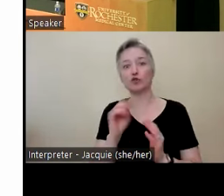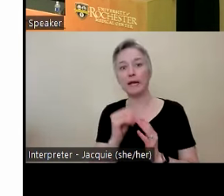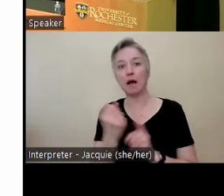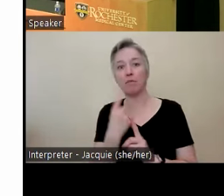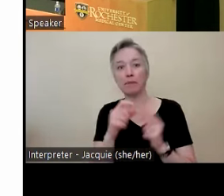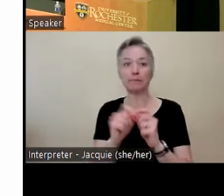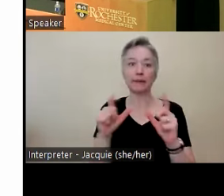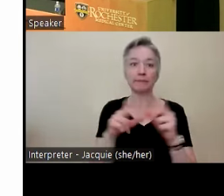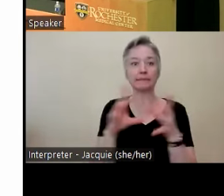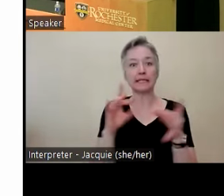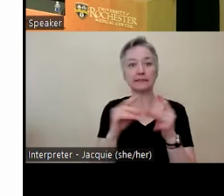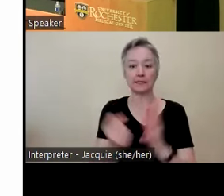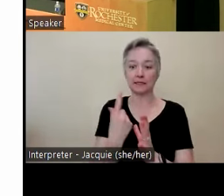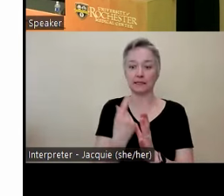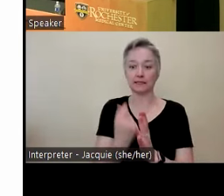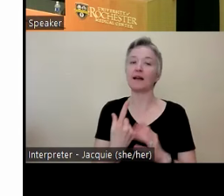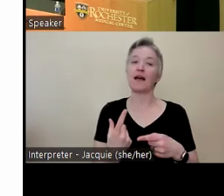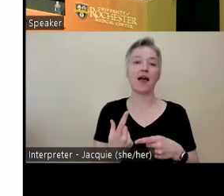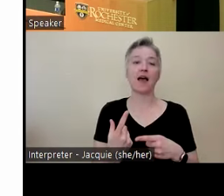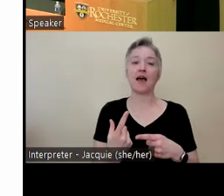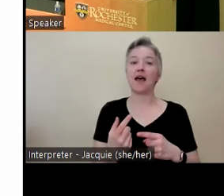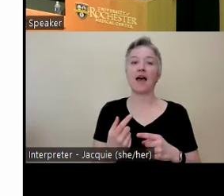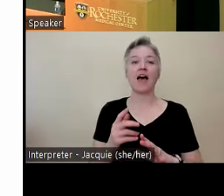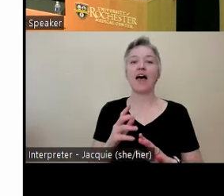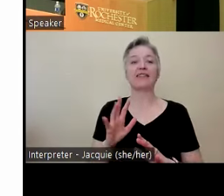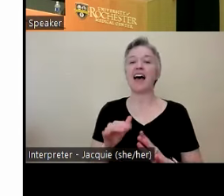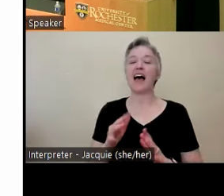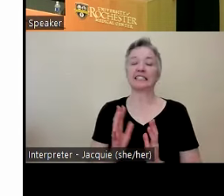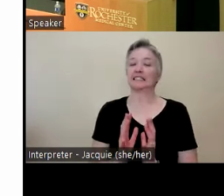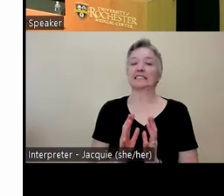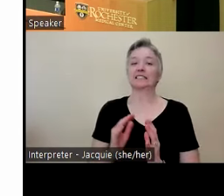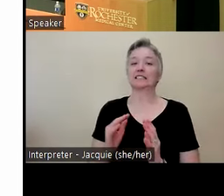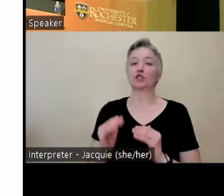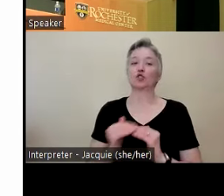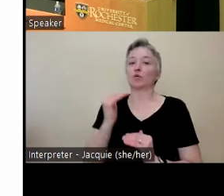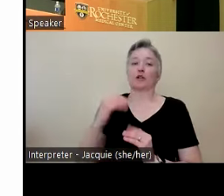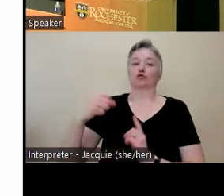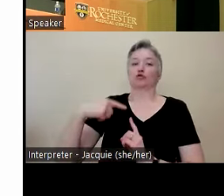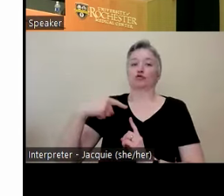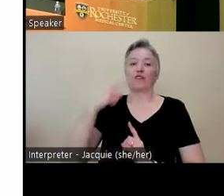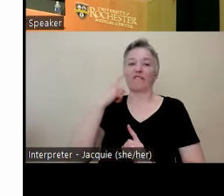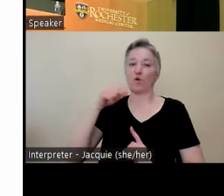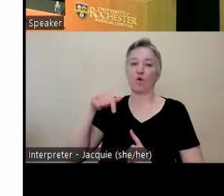all agree that that's going to be too emotionally Laden to be supportive in these cases so really